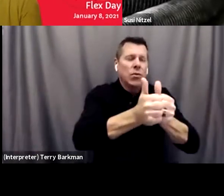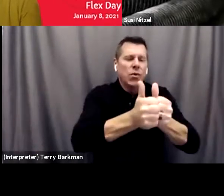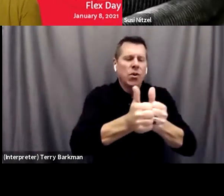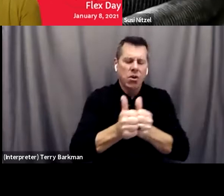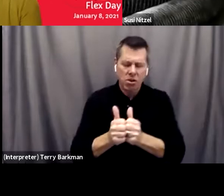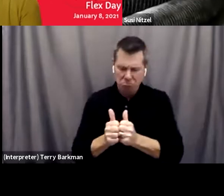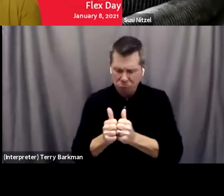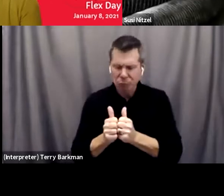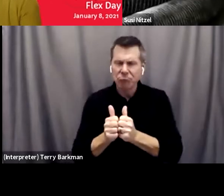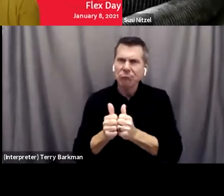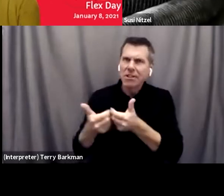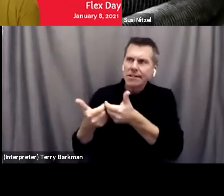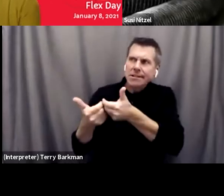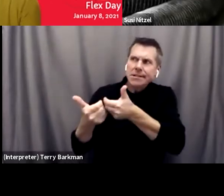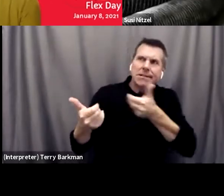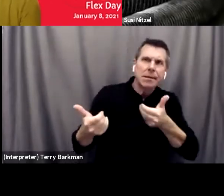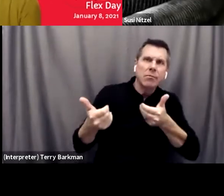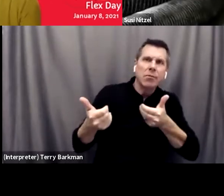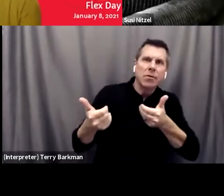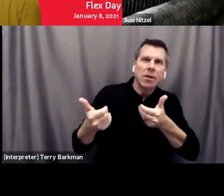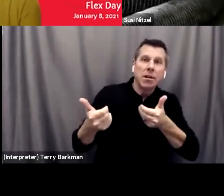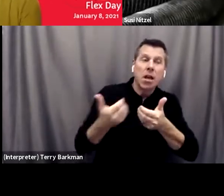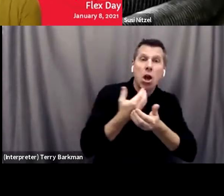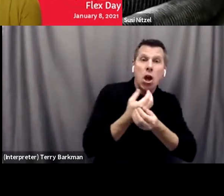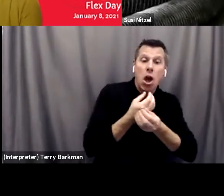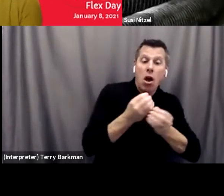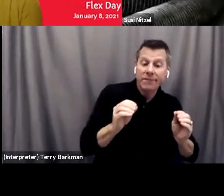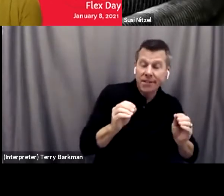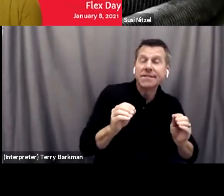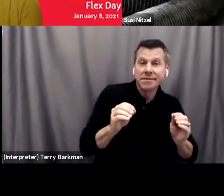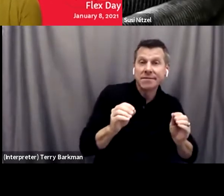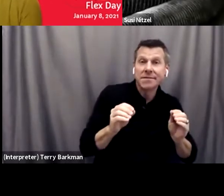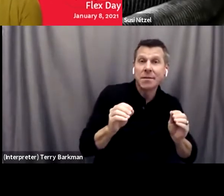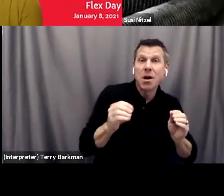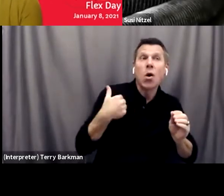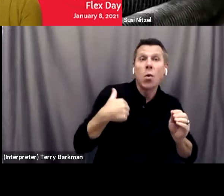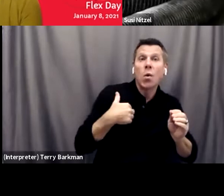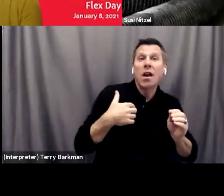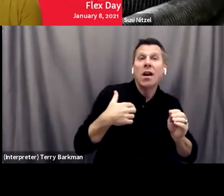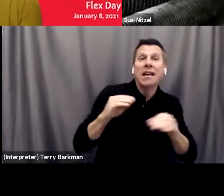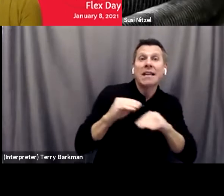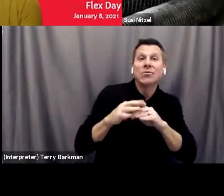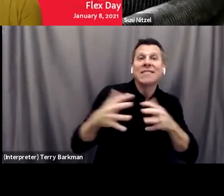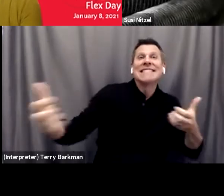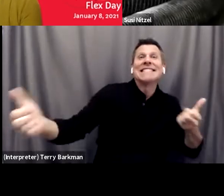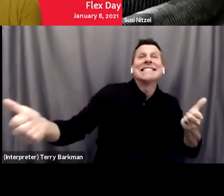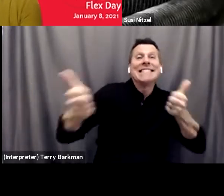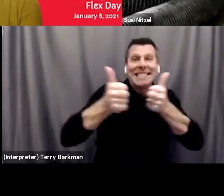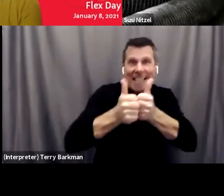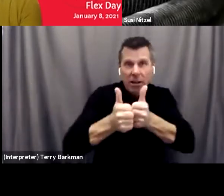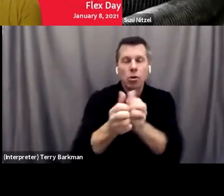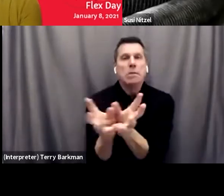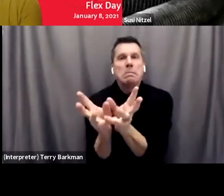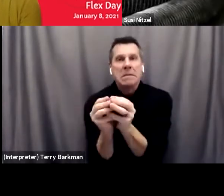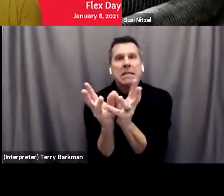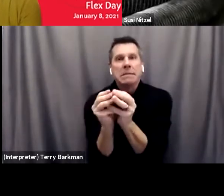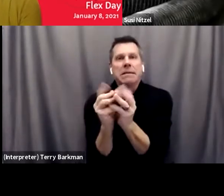separate, some of us are separate as far as our offices are concerned. But we are meeting as counselors weekly, and understanding not